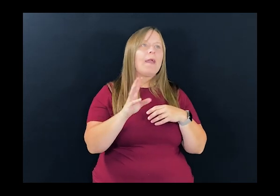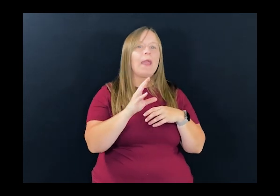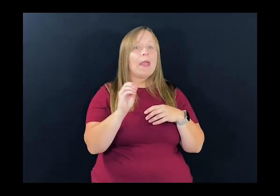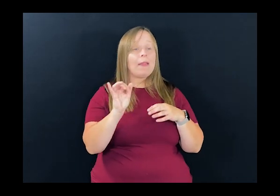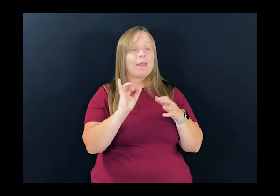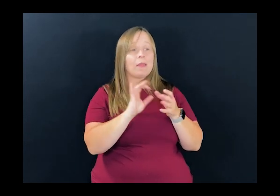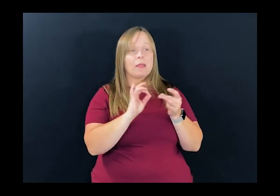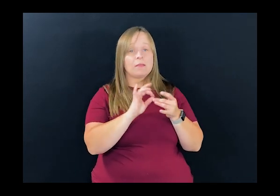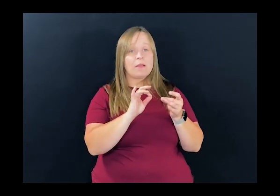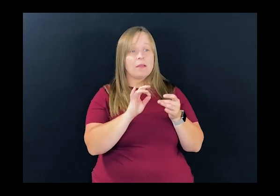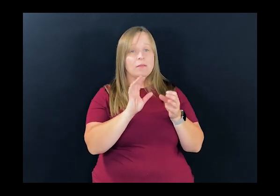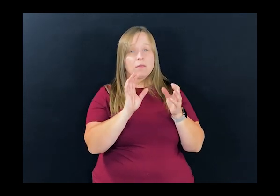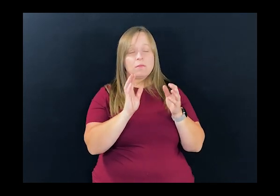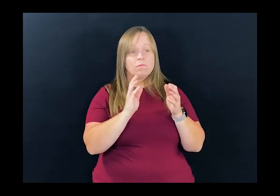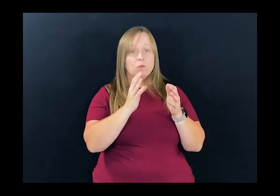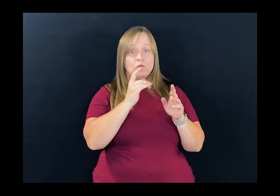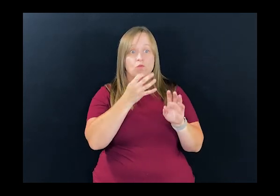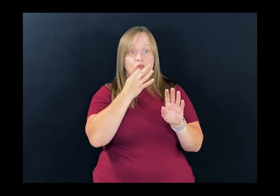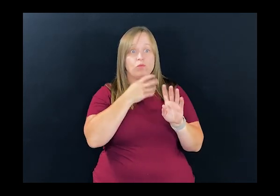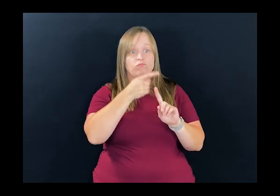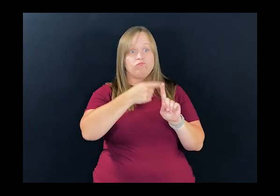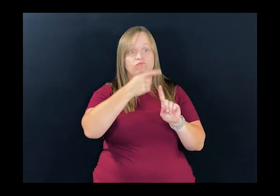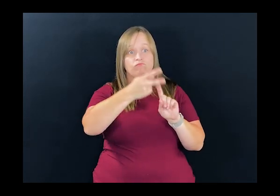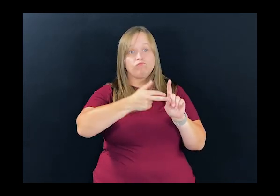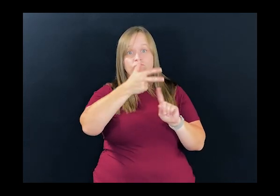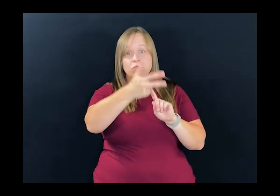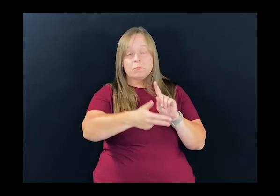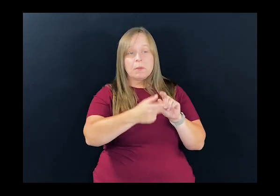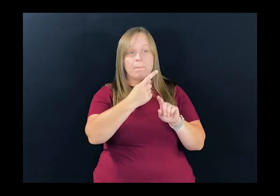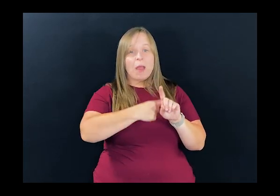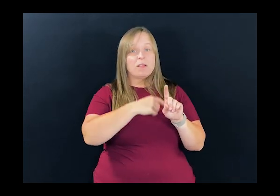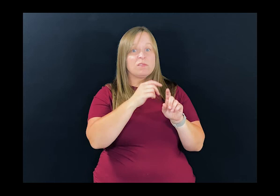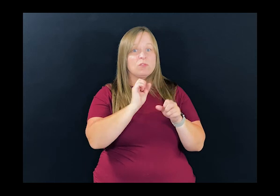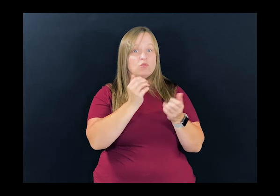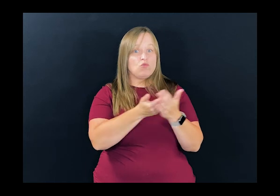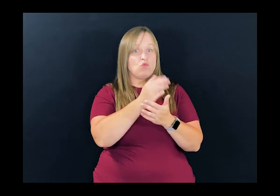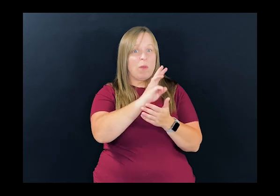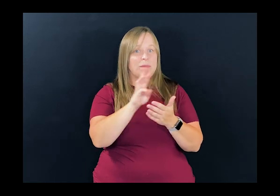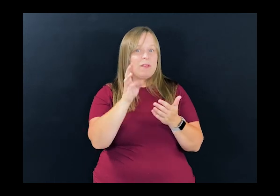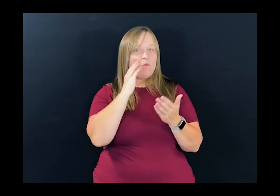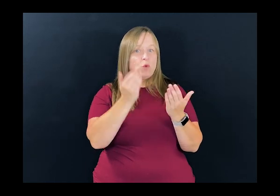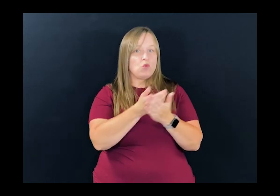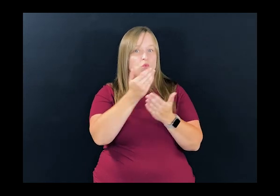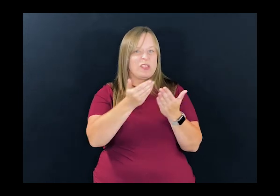And like I said, in the coming months, we'll be working on a website or resources